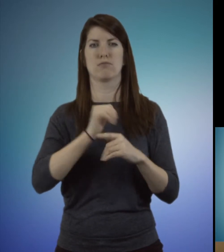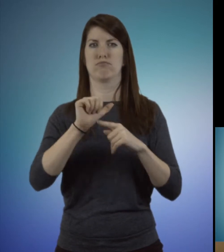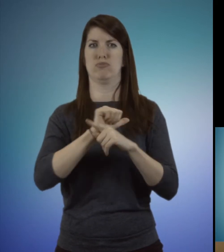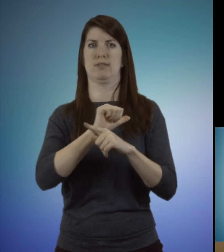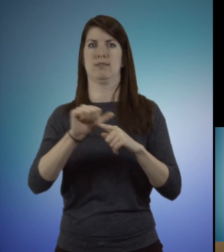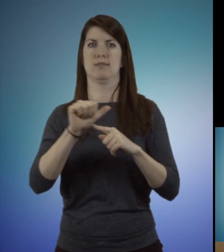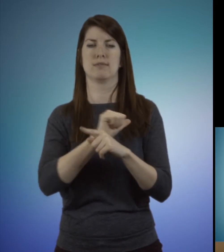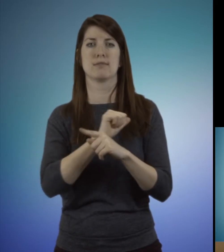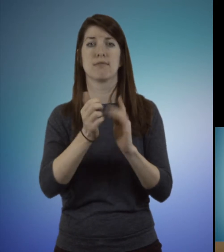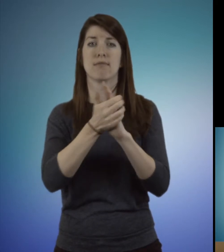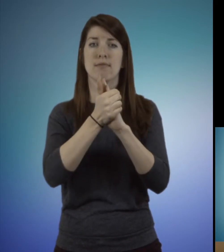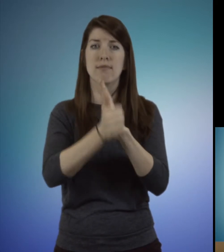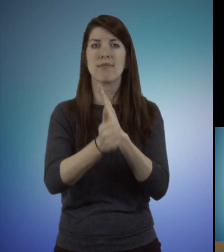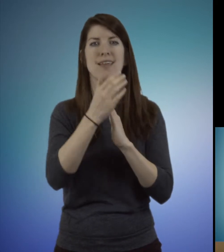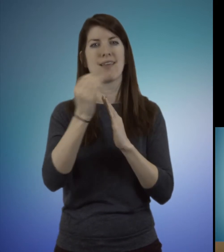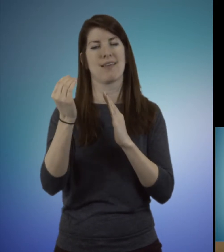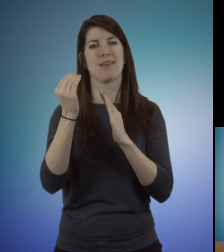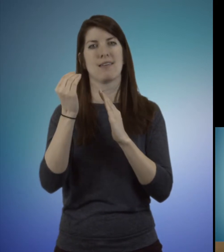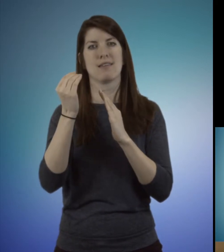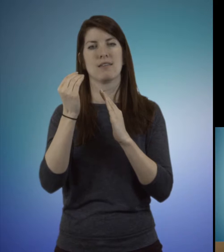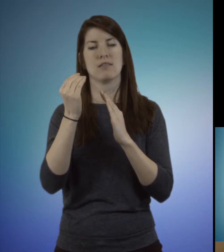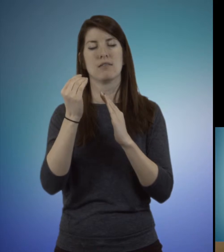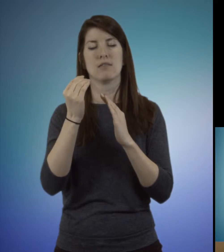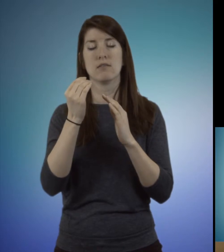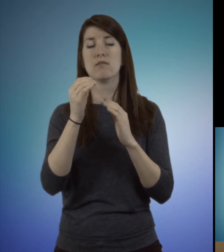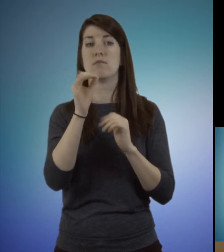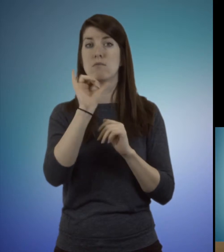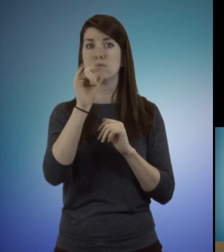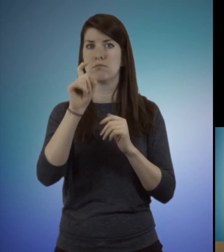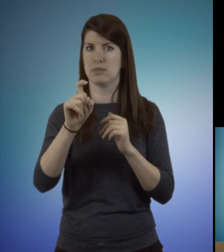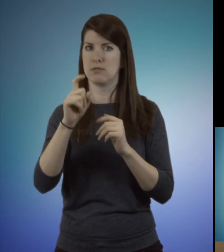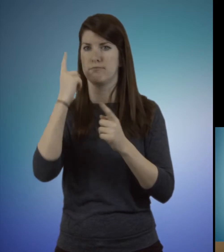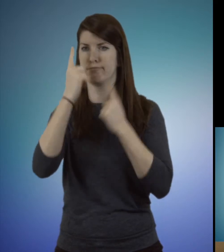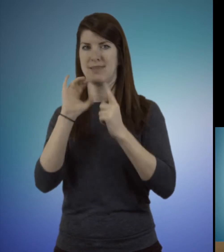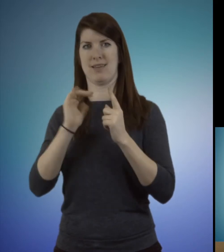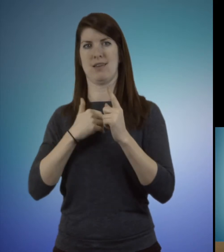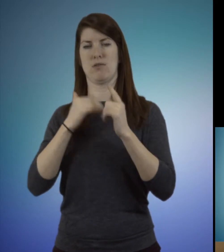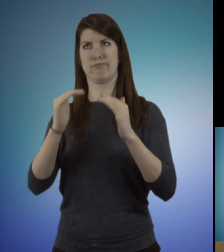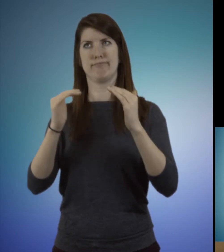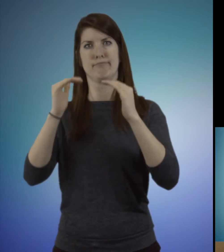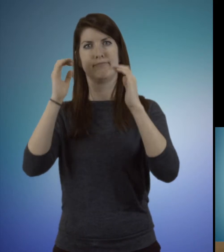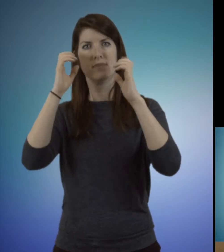competence, and in addition to considering our level of education, training and experience.